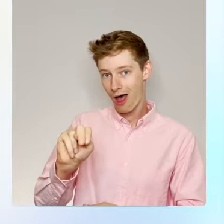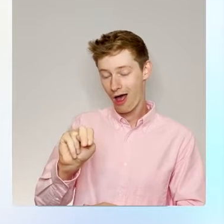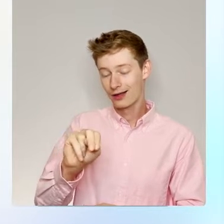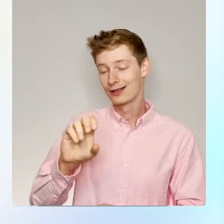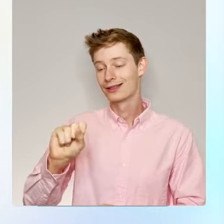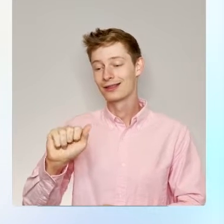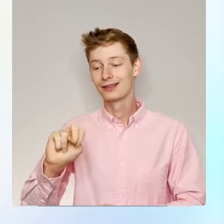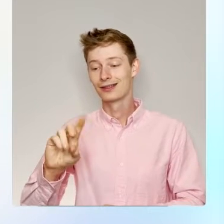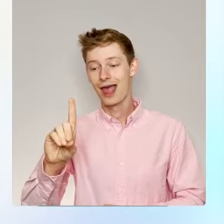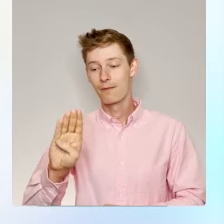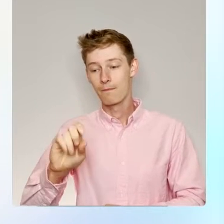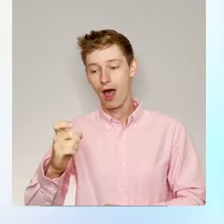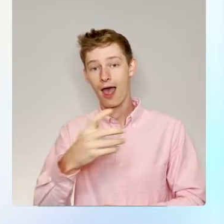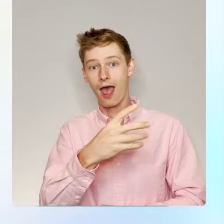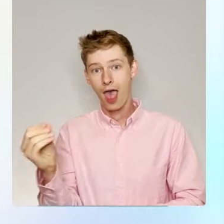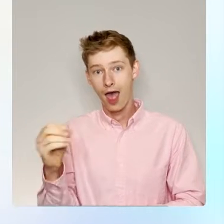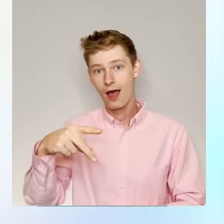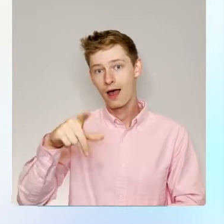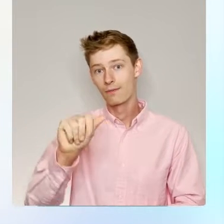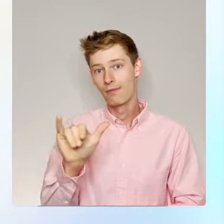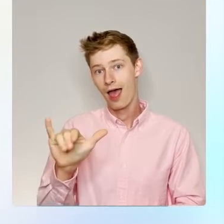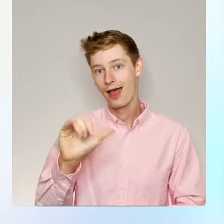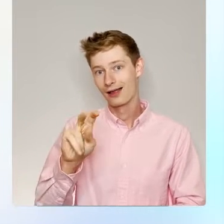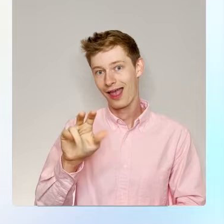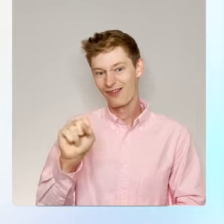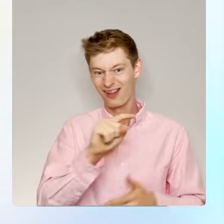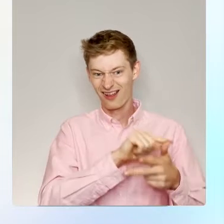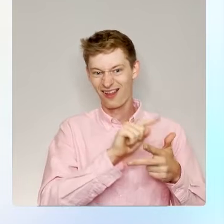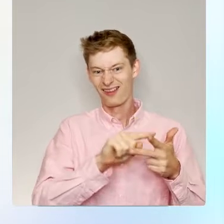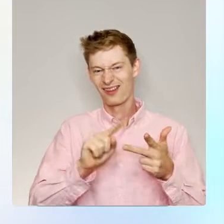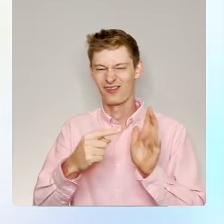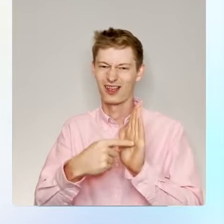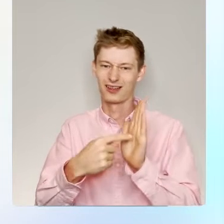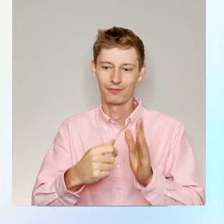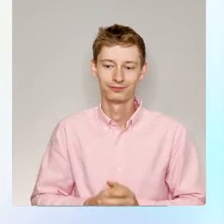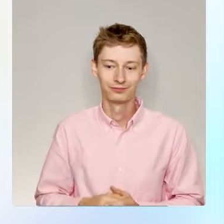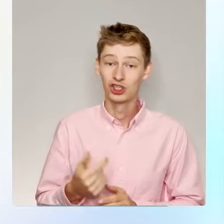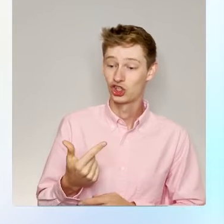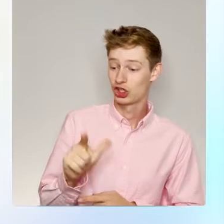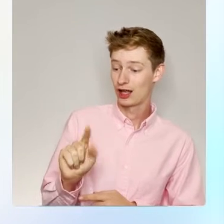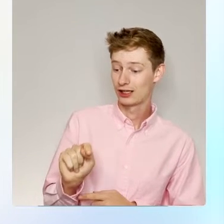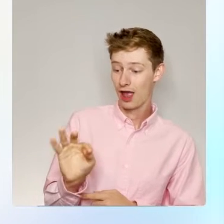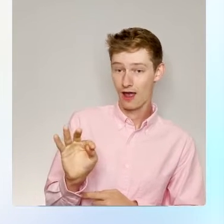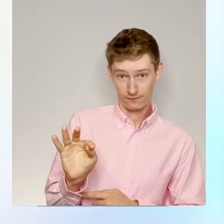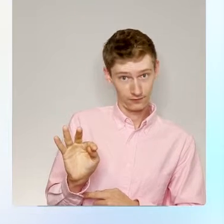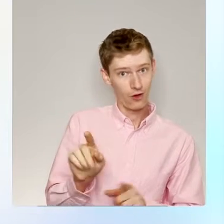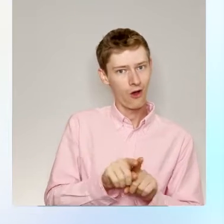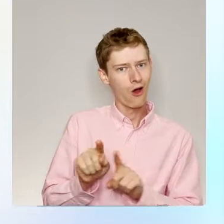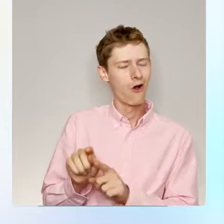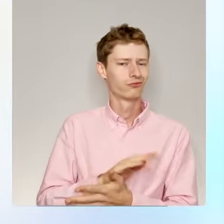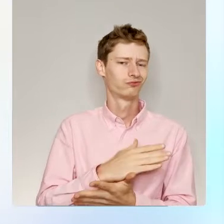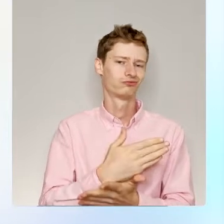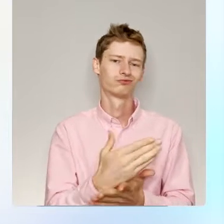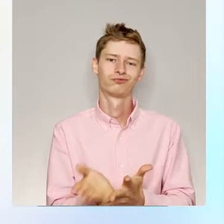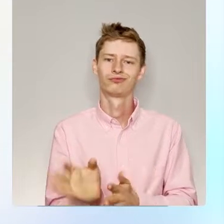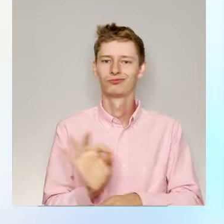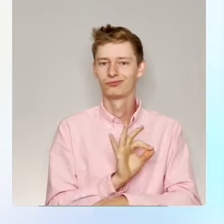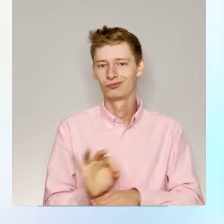nodes, transforms and scene definitions, full PBR materials, skinned meshes and morph targets,